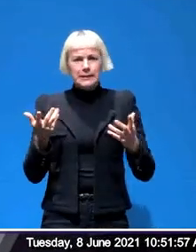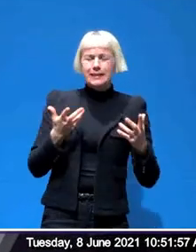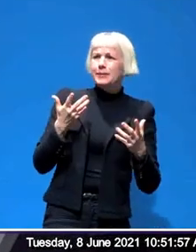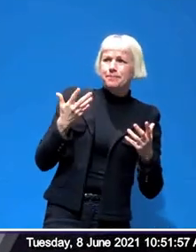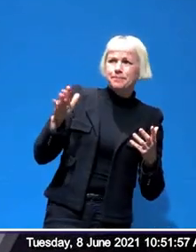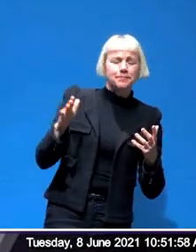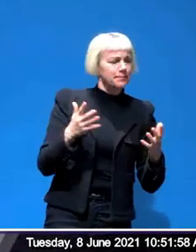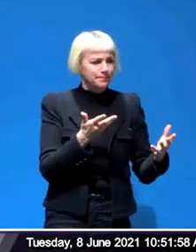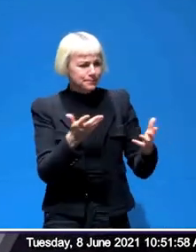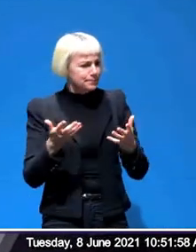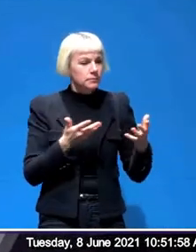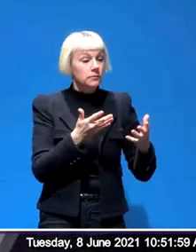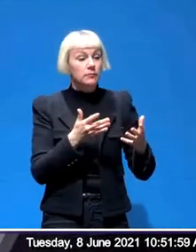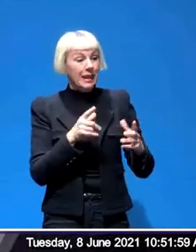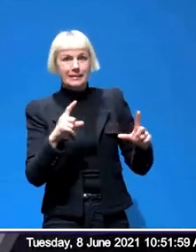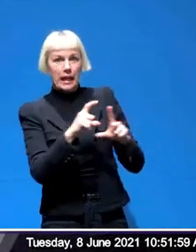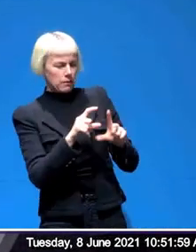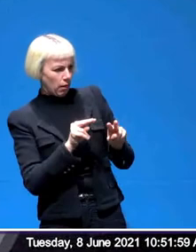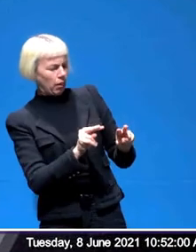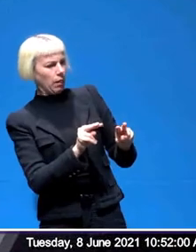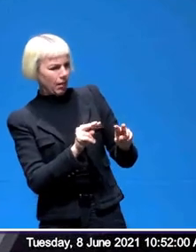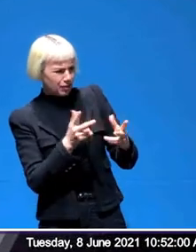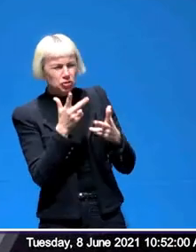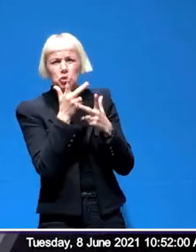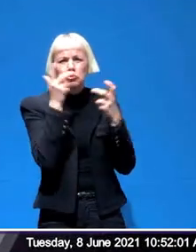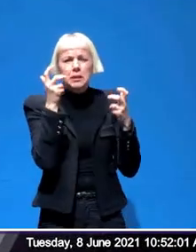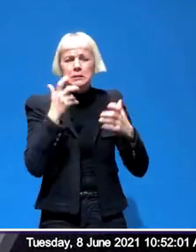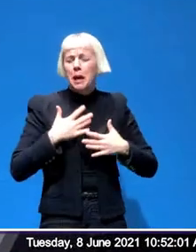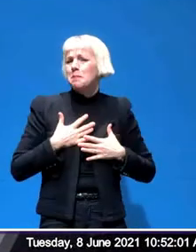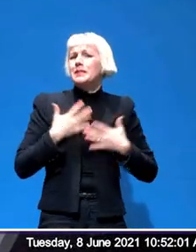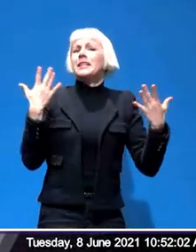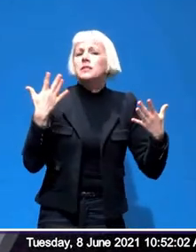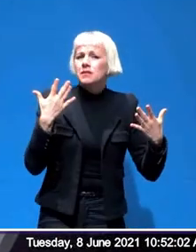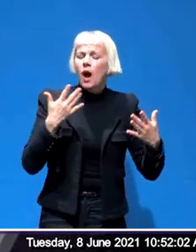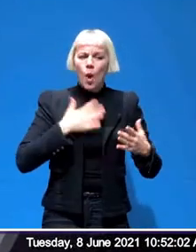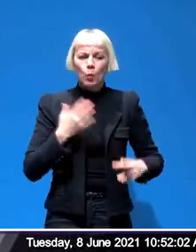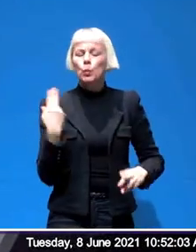Daniel appeared to be quite distressed and I wanted to remove him from the environment quickly.